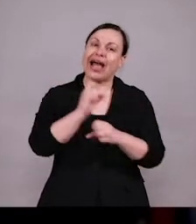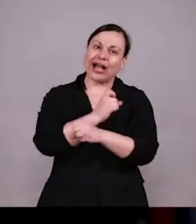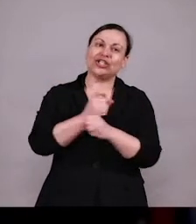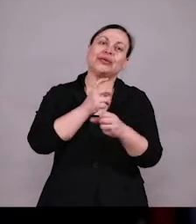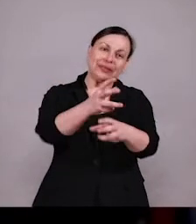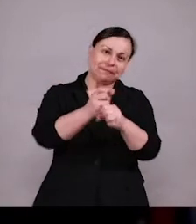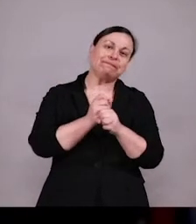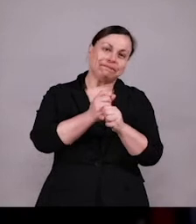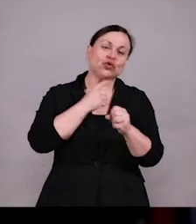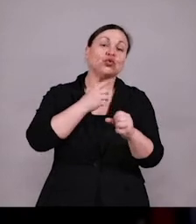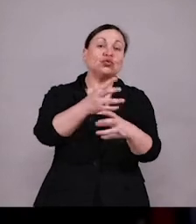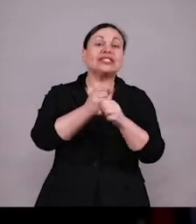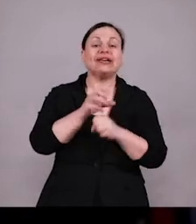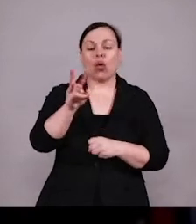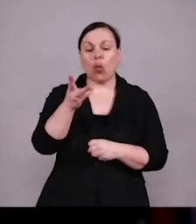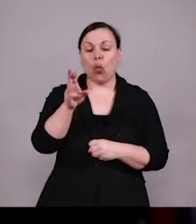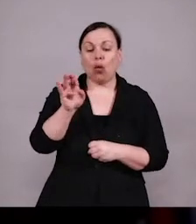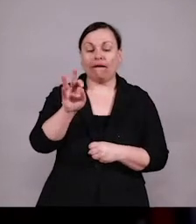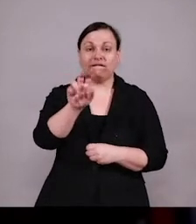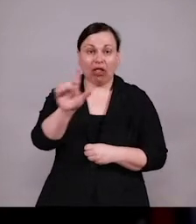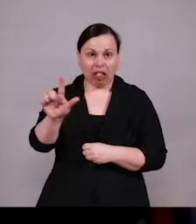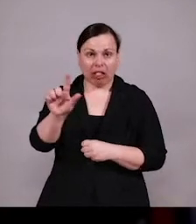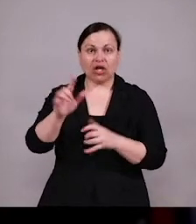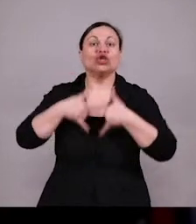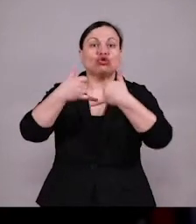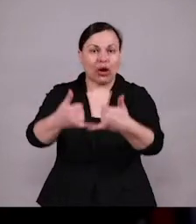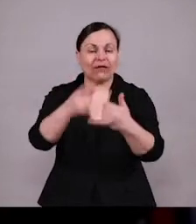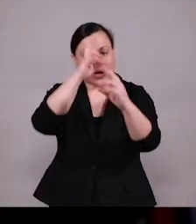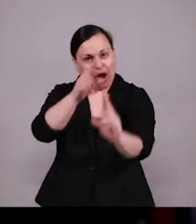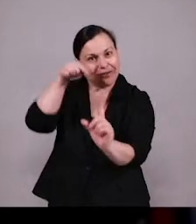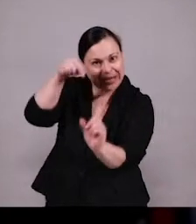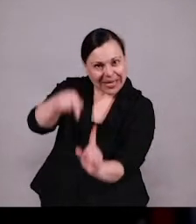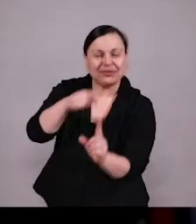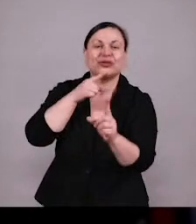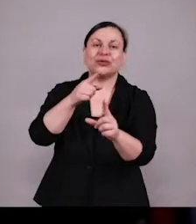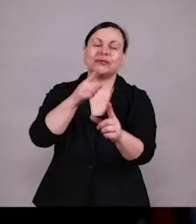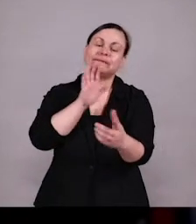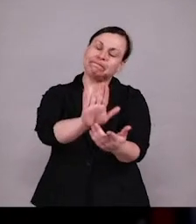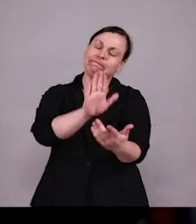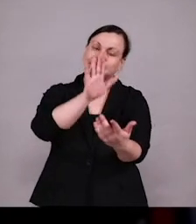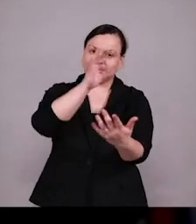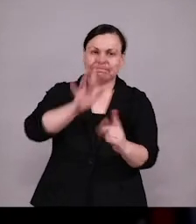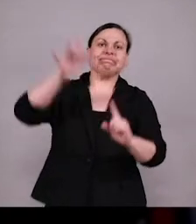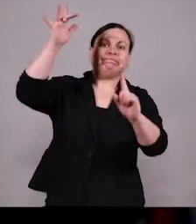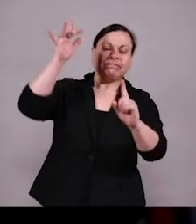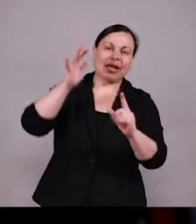the prestigious Wuerrfel Trophy, honoring him for combining exemplary community service with